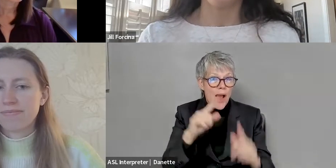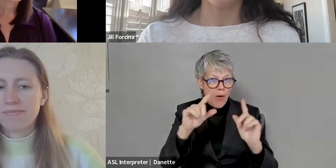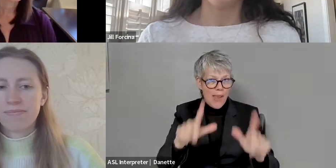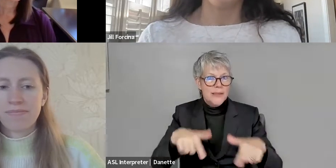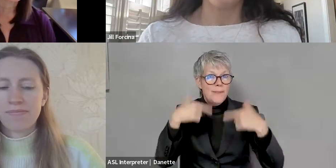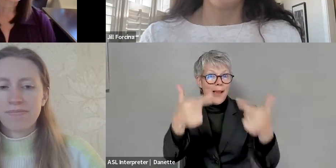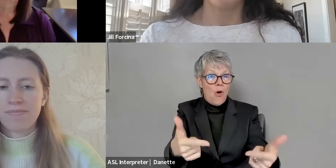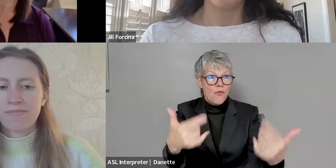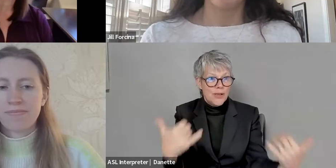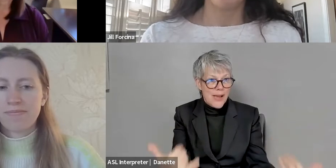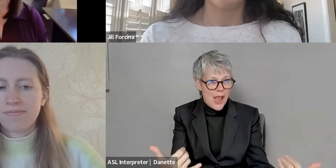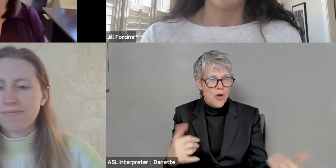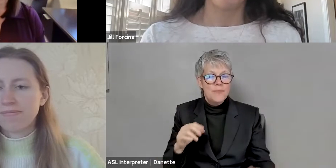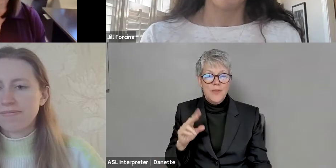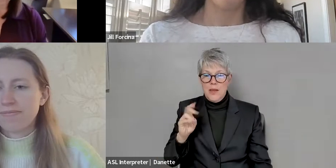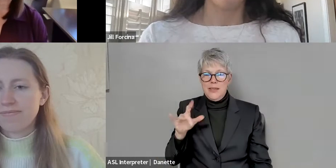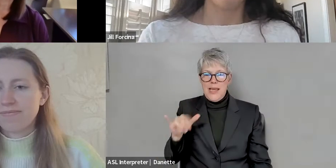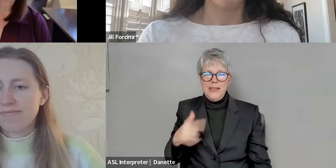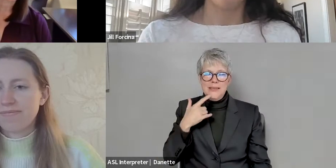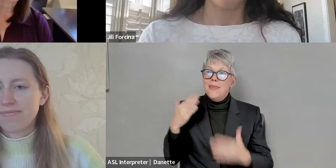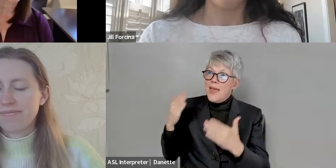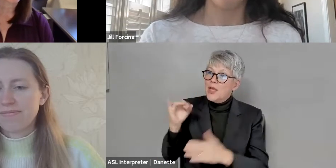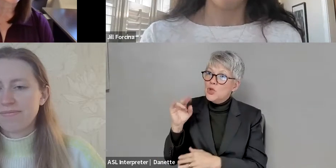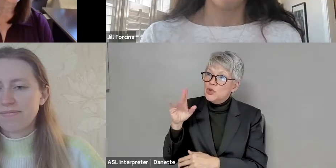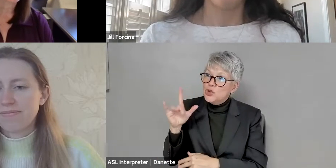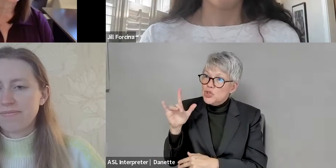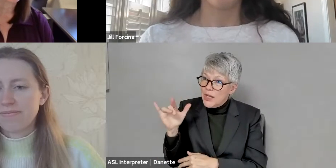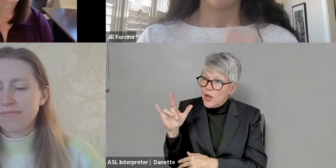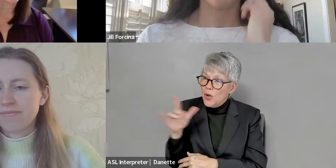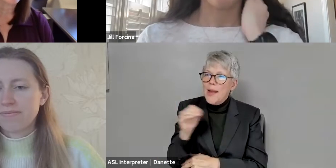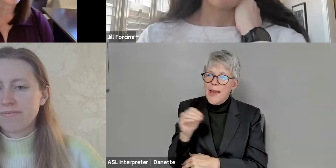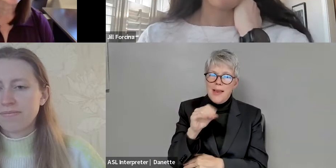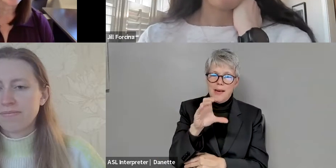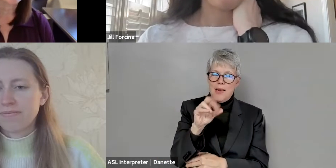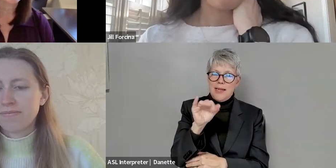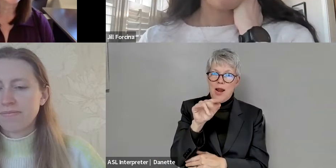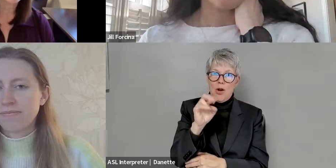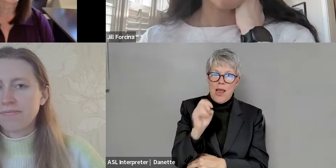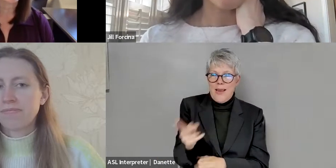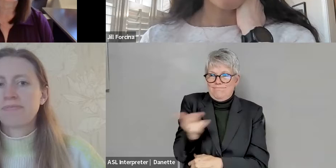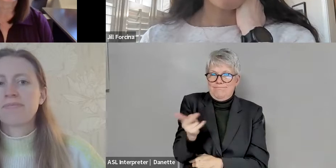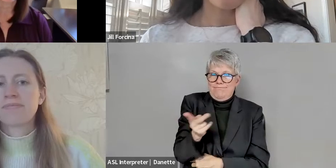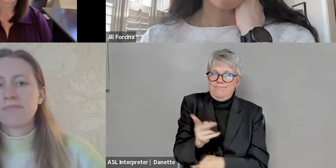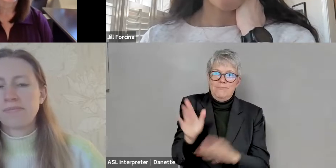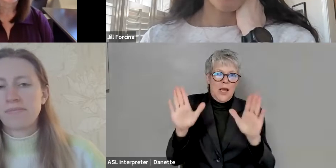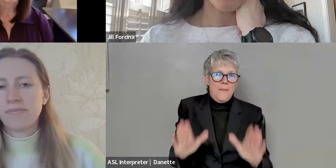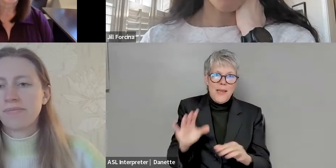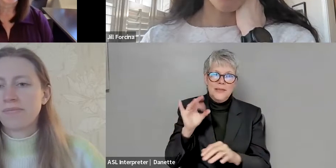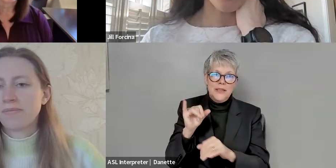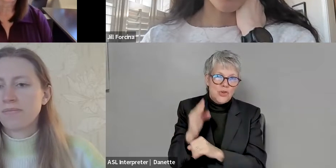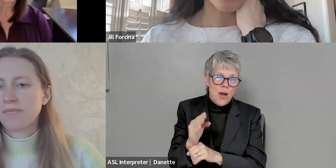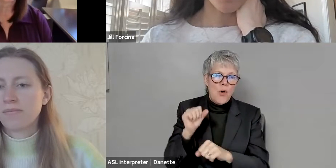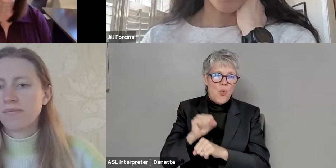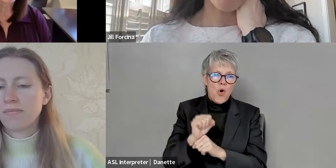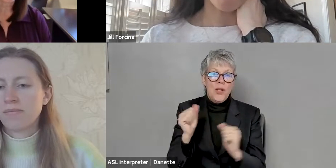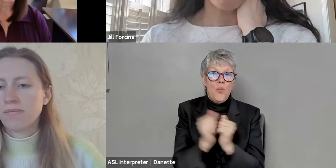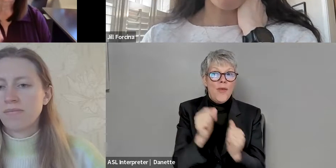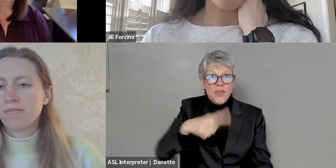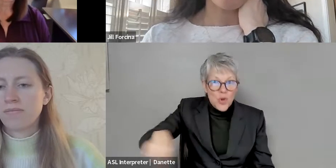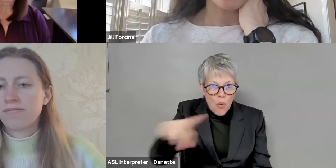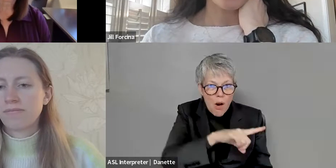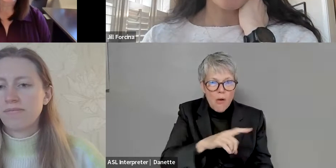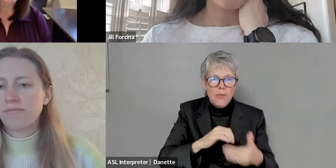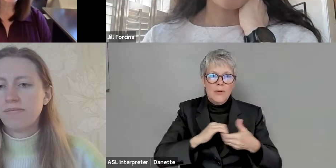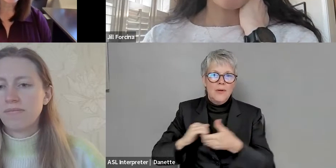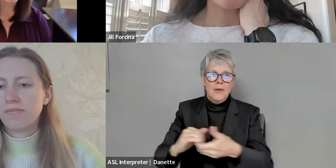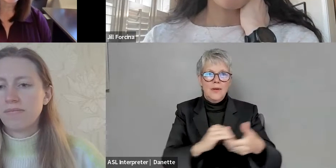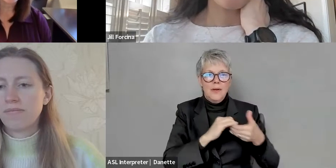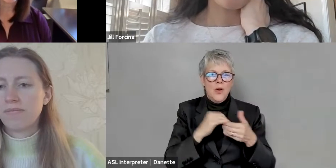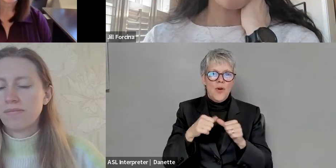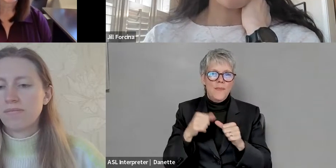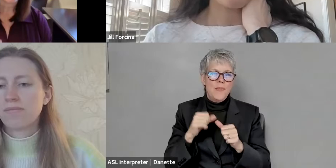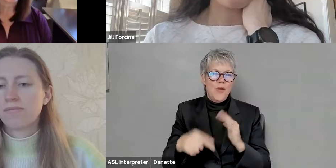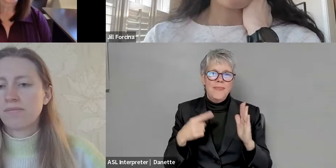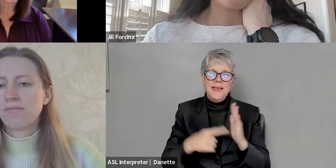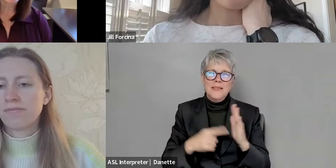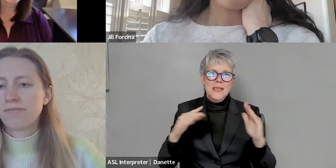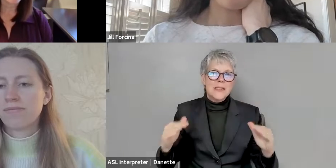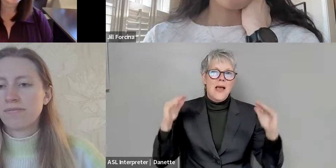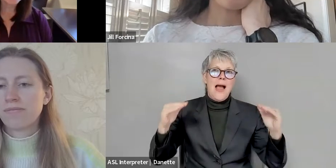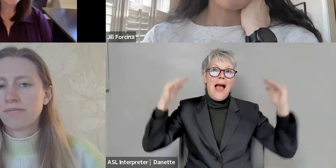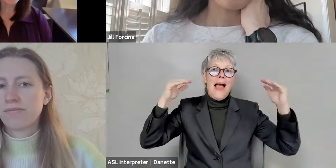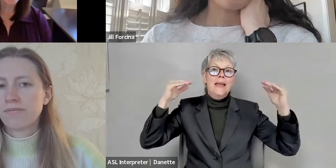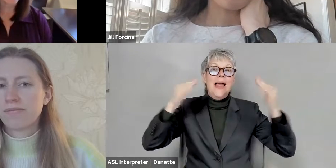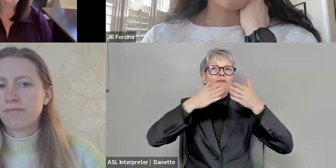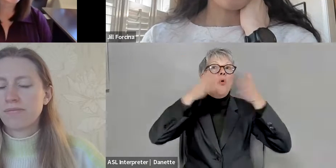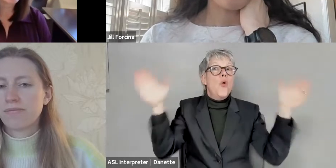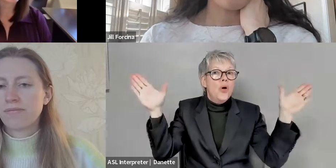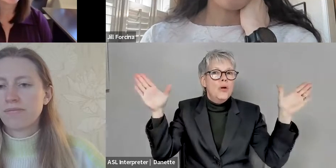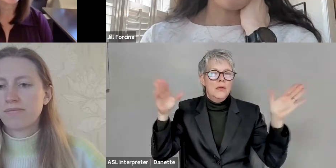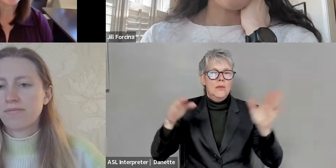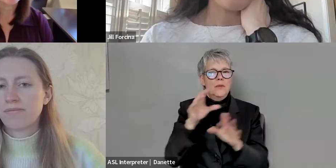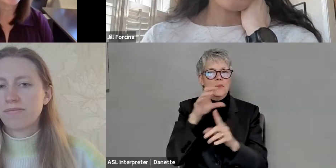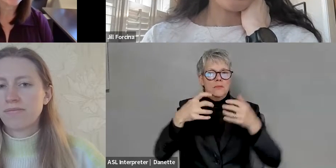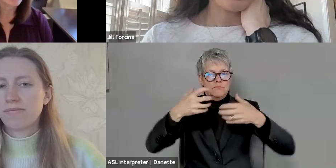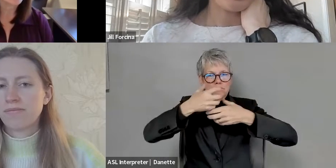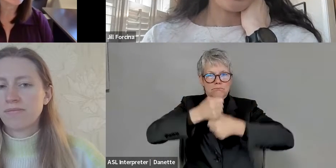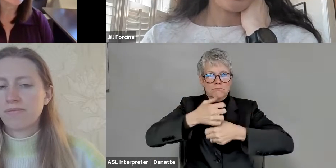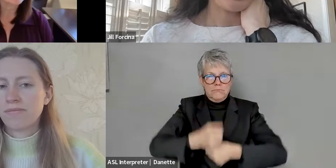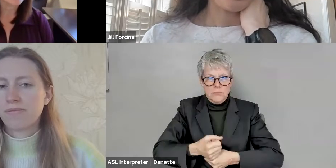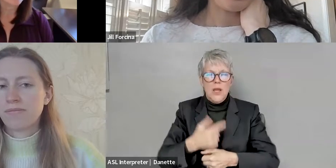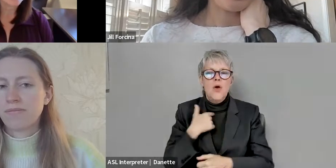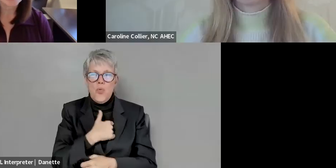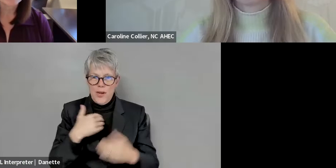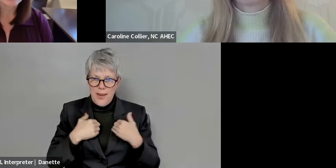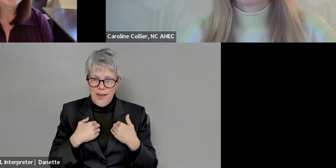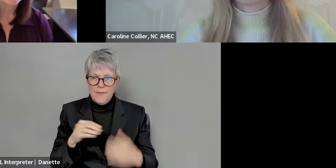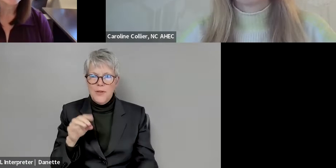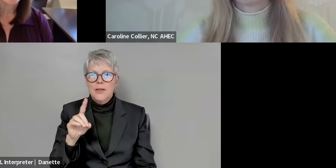Kelly Crosbie: Thank you so much. Still, that was phenomenal, and and Jul and Caroline and the whole A. You have just done an amazing job working in collaboration with you all. So thank you. Remember This is a high level overview, and on the next slide remember our community collaboration model. We do have our Dsp Advisory committee.